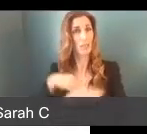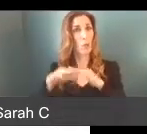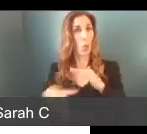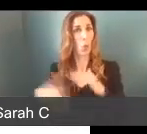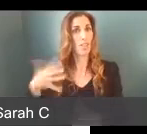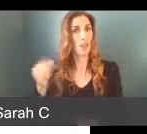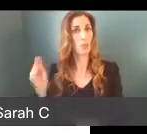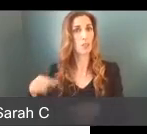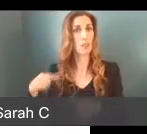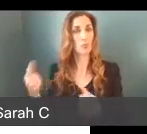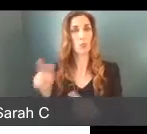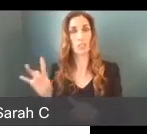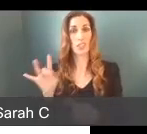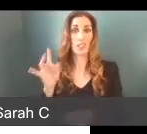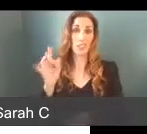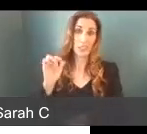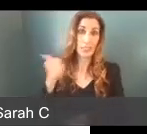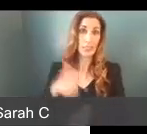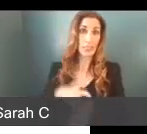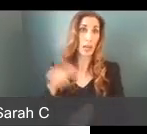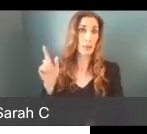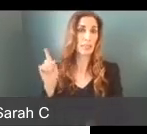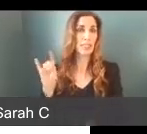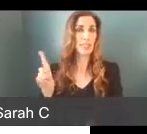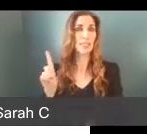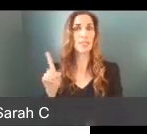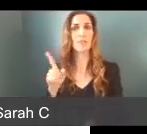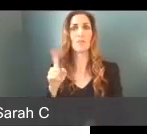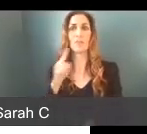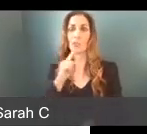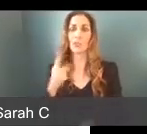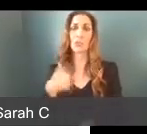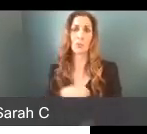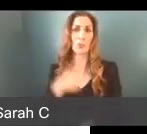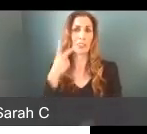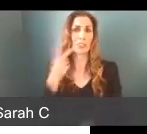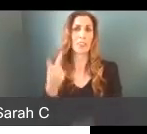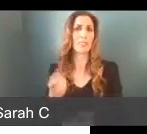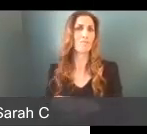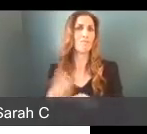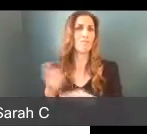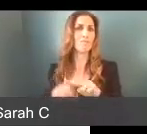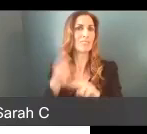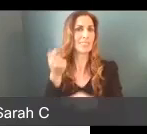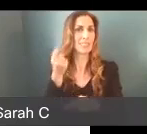28 days and certainly we are seeing it ticking up steadily over these last few days.